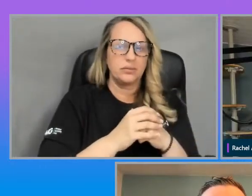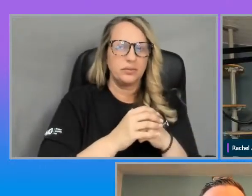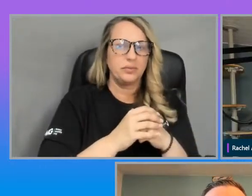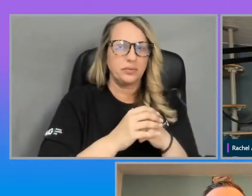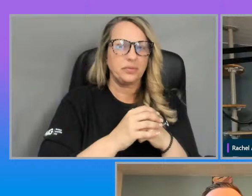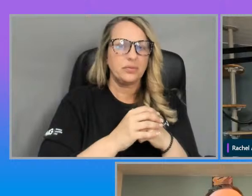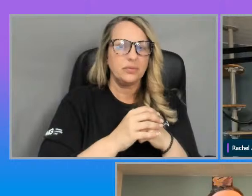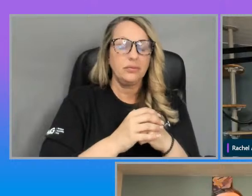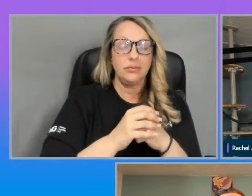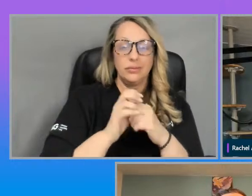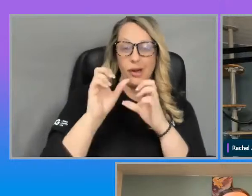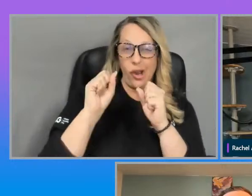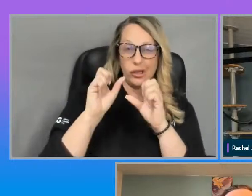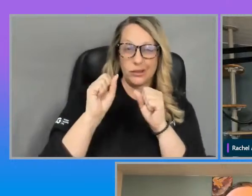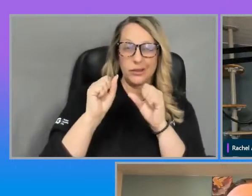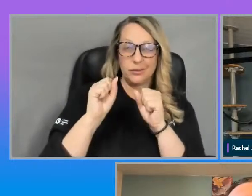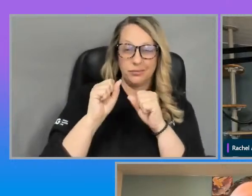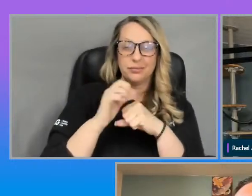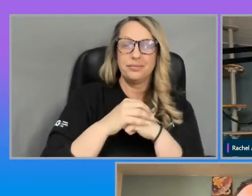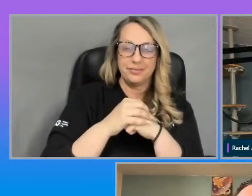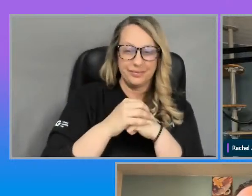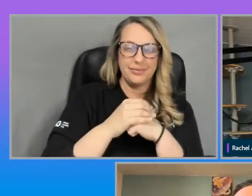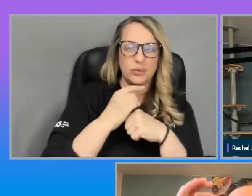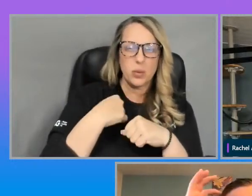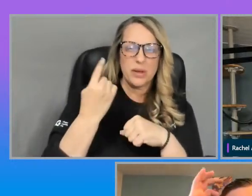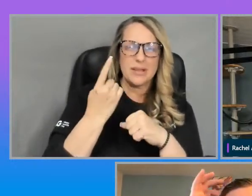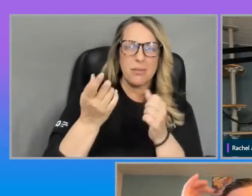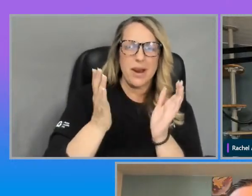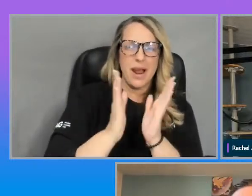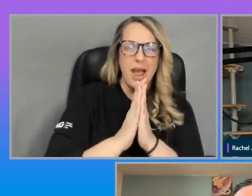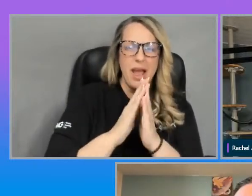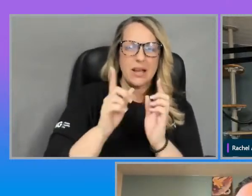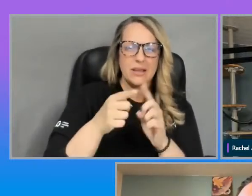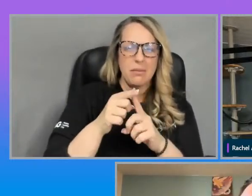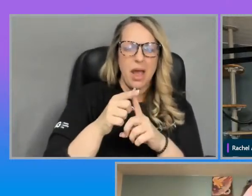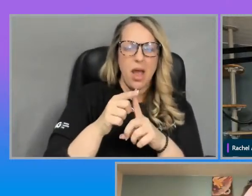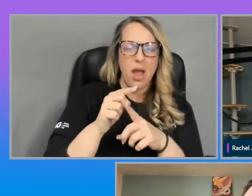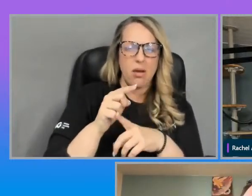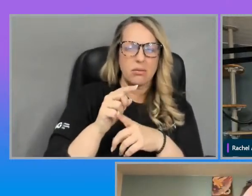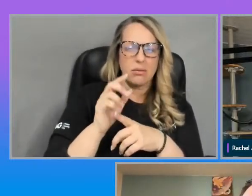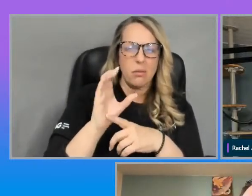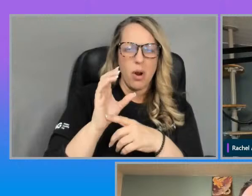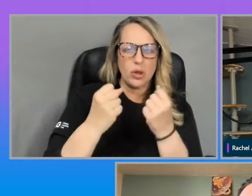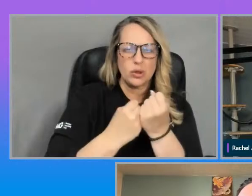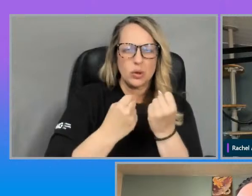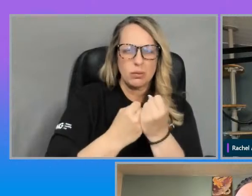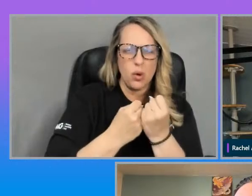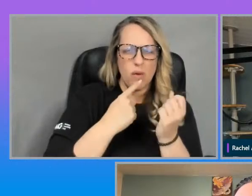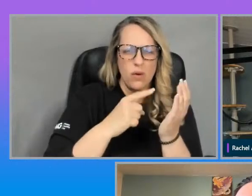Awesome. We had someone ask about browser support for reading flow and someone